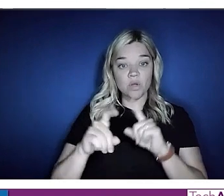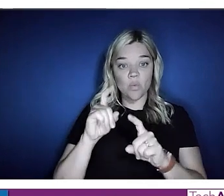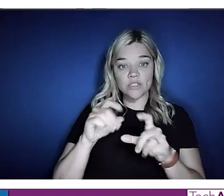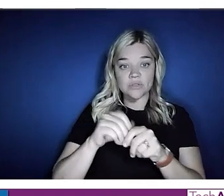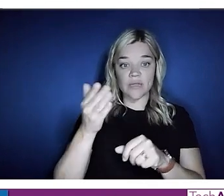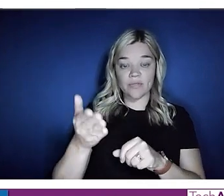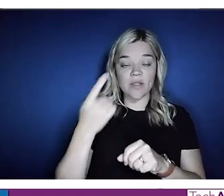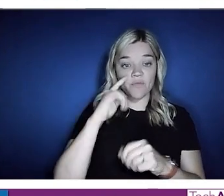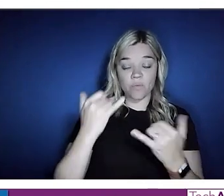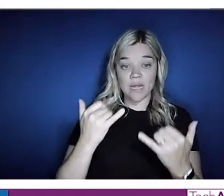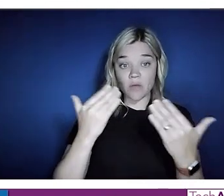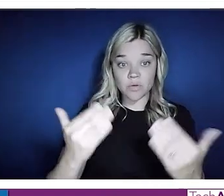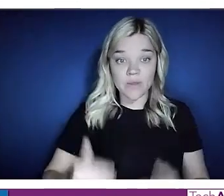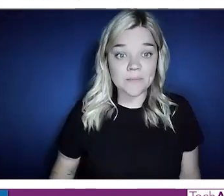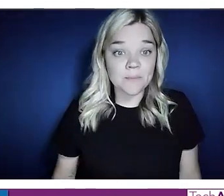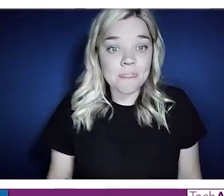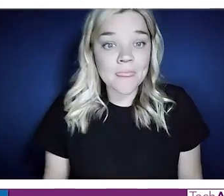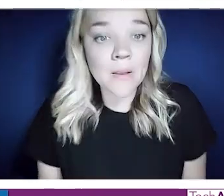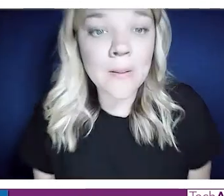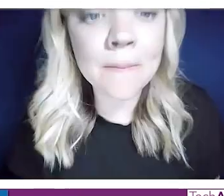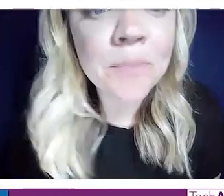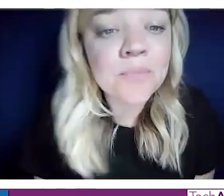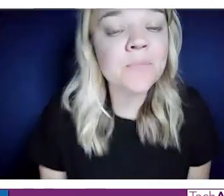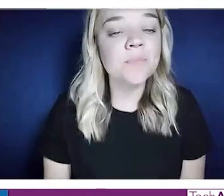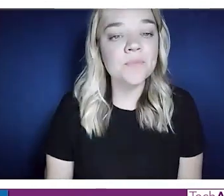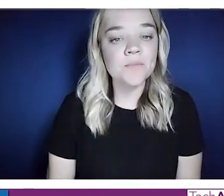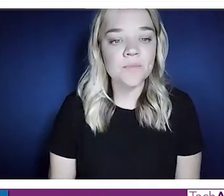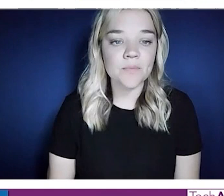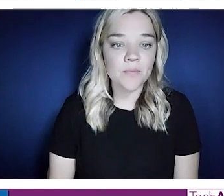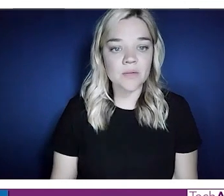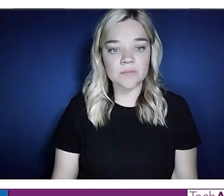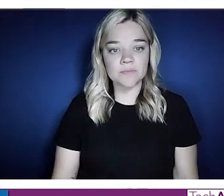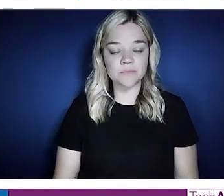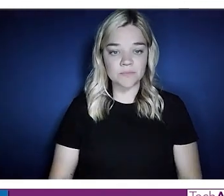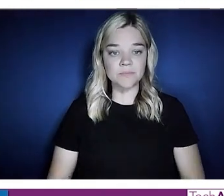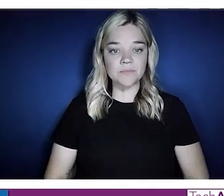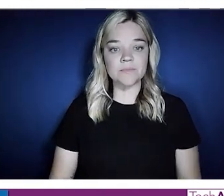for right now and so I'll get started with that one and that'll give folks a chance to get some more in there.